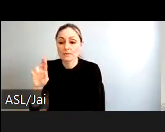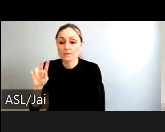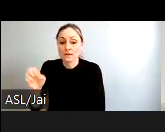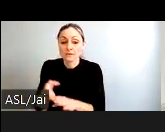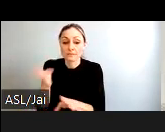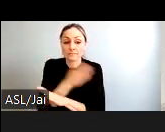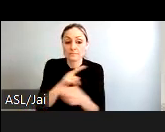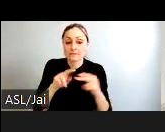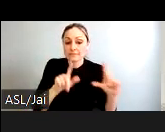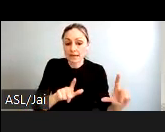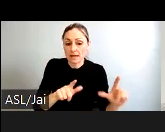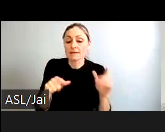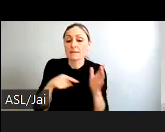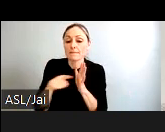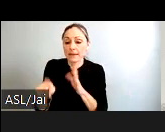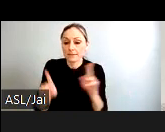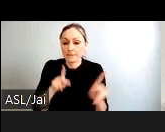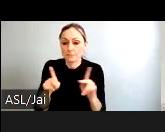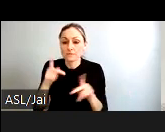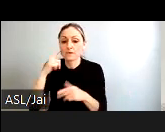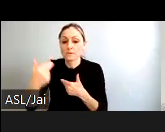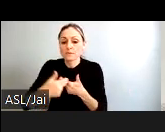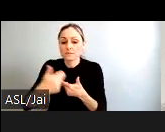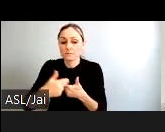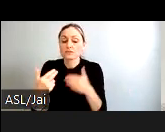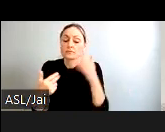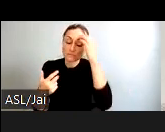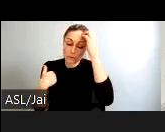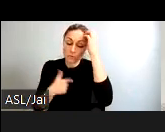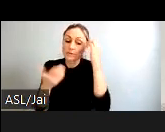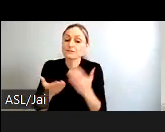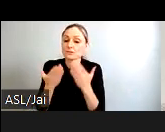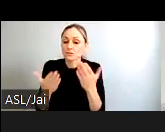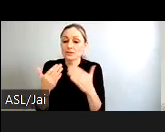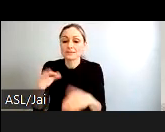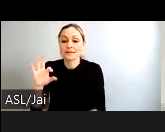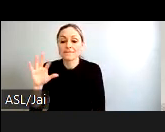pay for participation based on that. We suggest a flat rate for one-time events